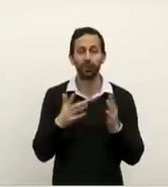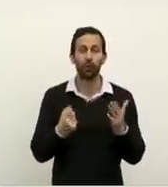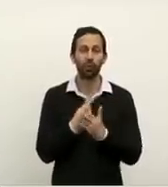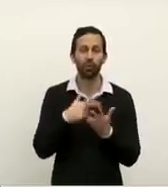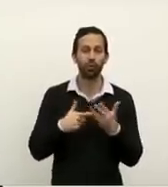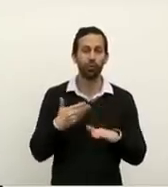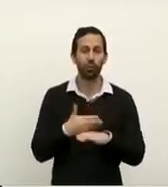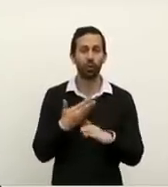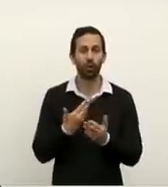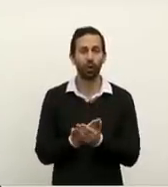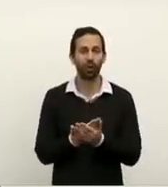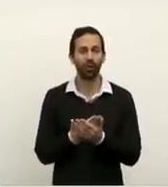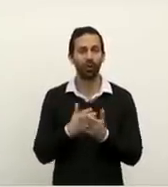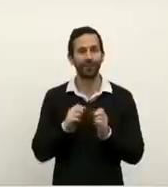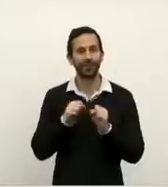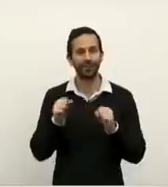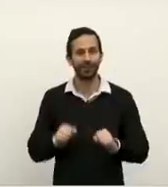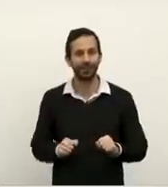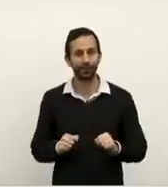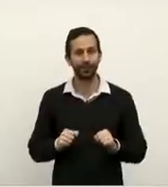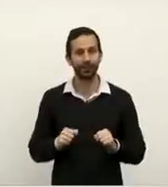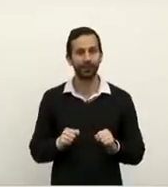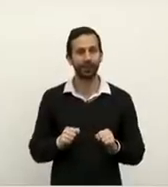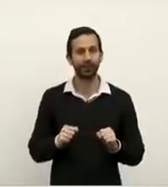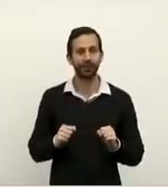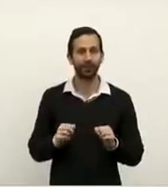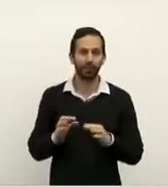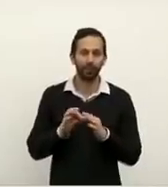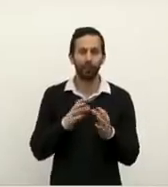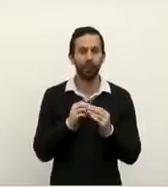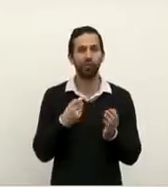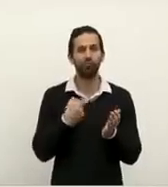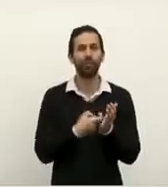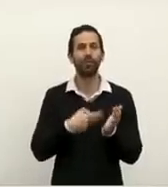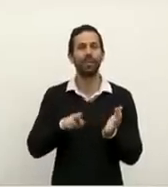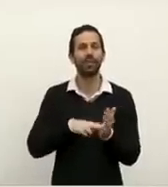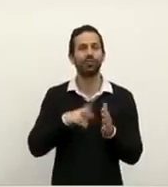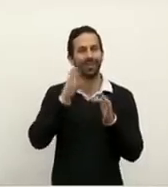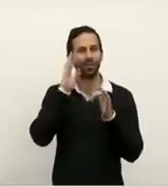building consistency in practice, in applying reasonableness in decisions.